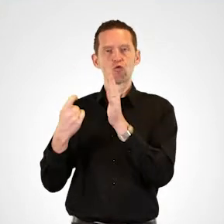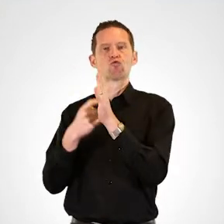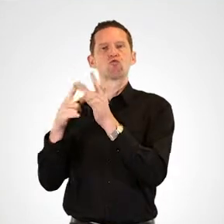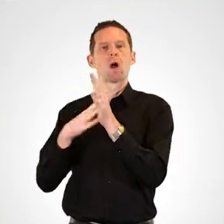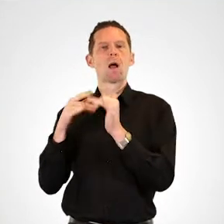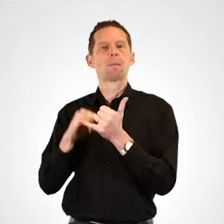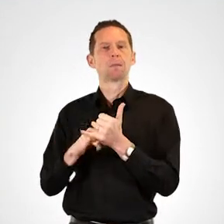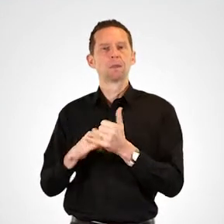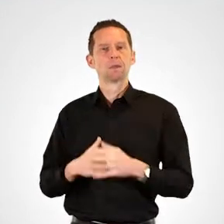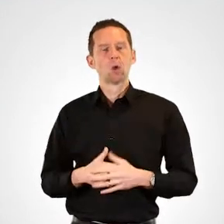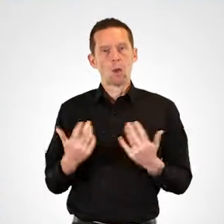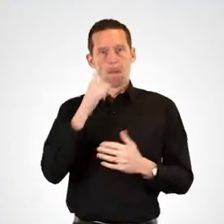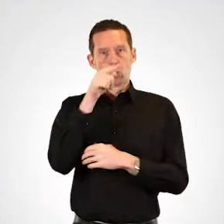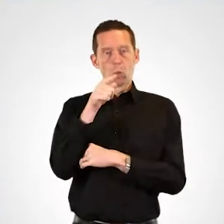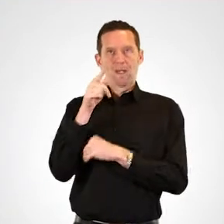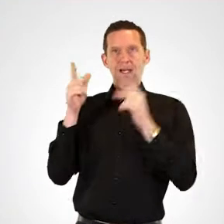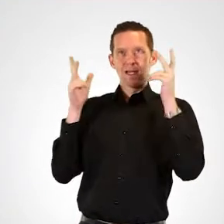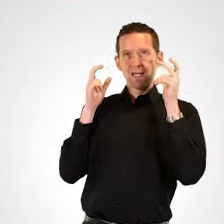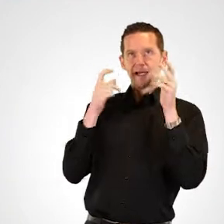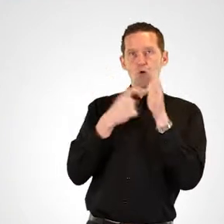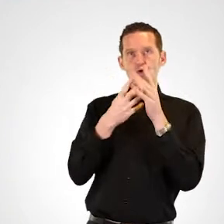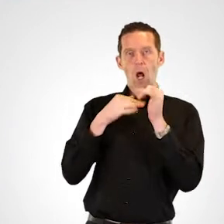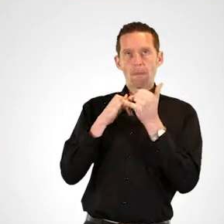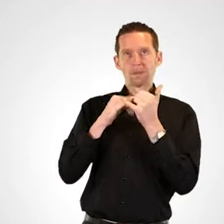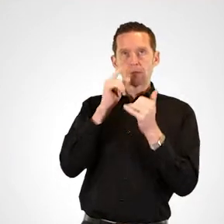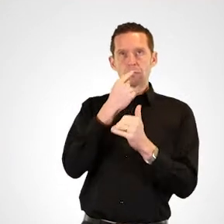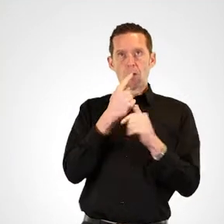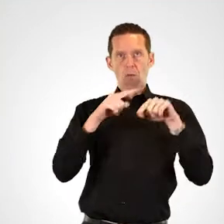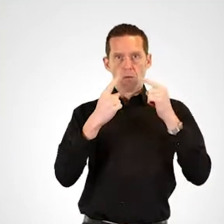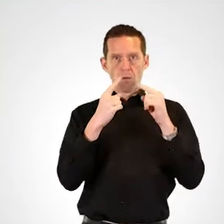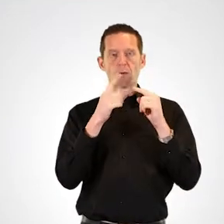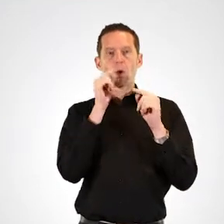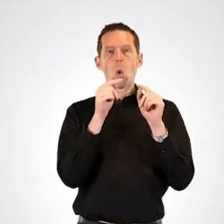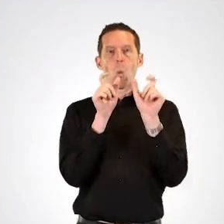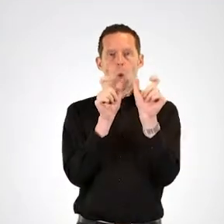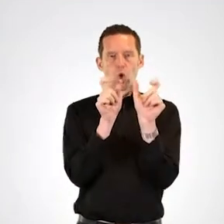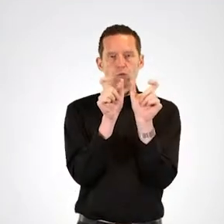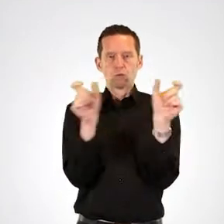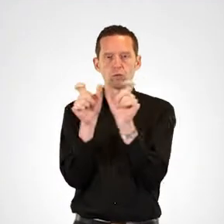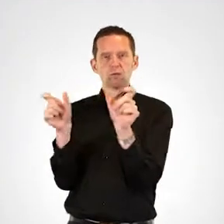So being able to hear rhyme, distinguish rhyme, being able to break words into parts,